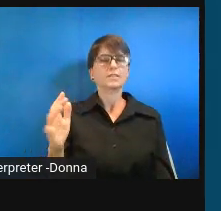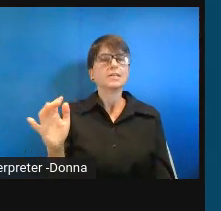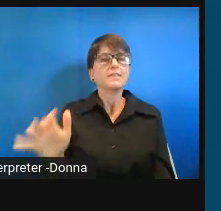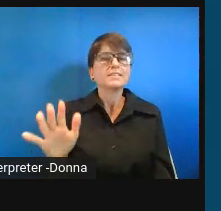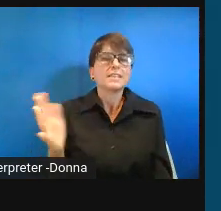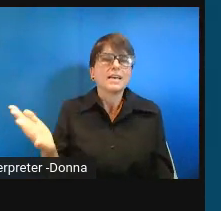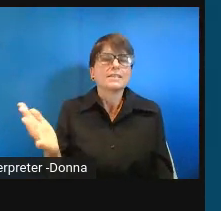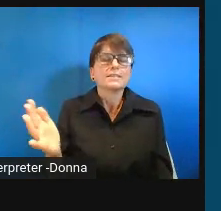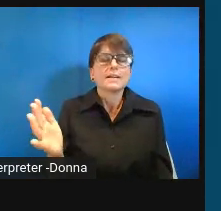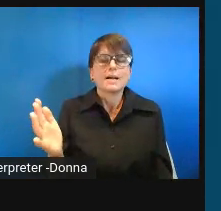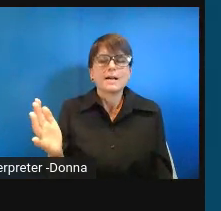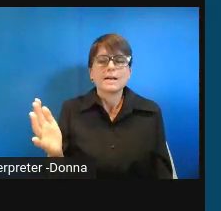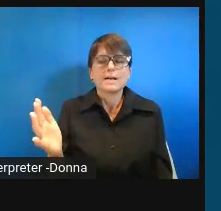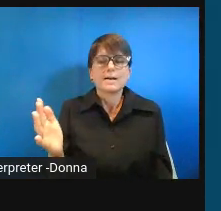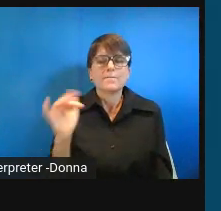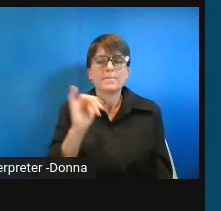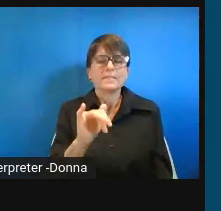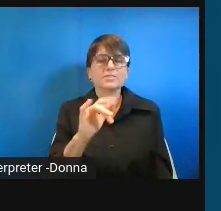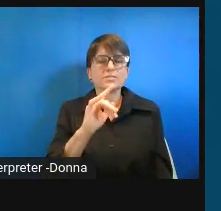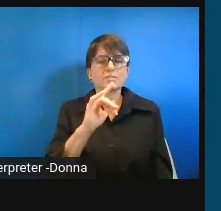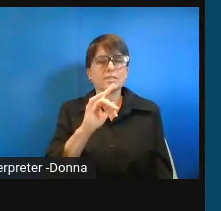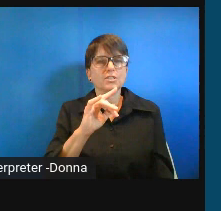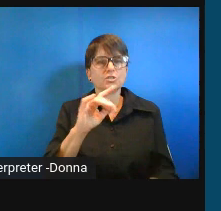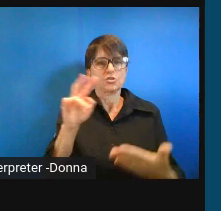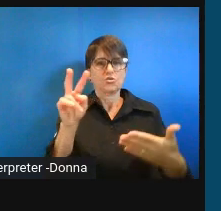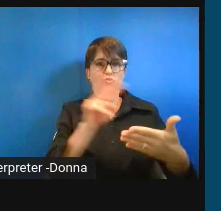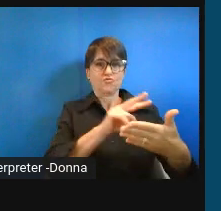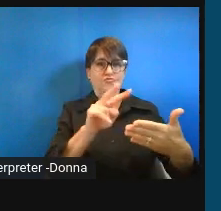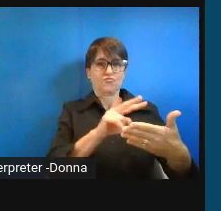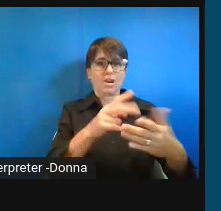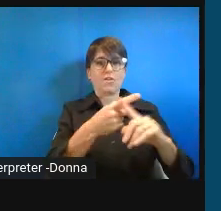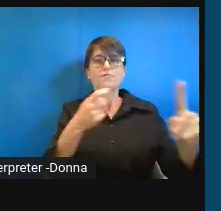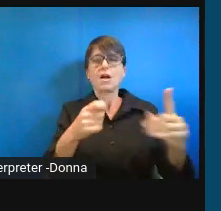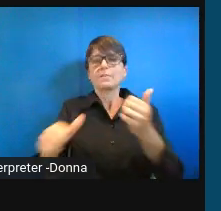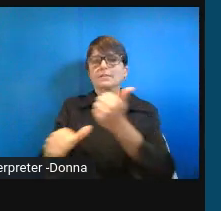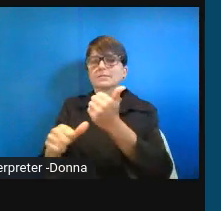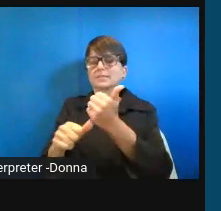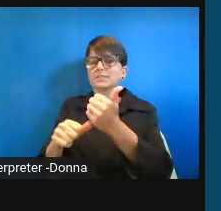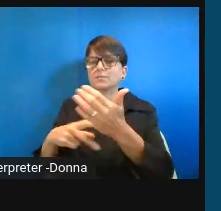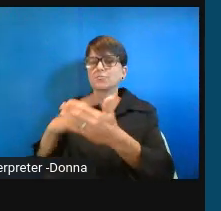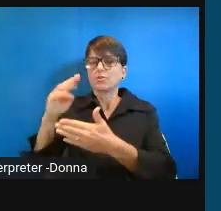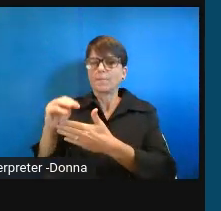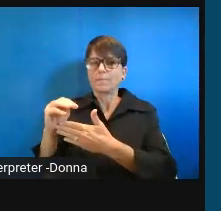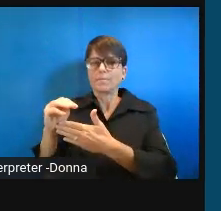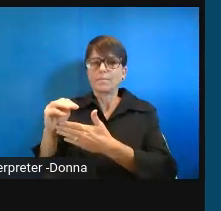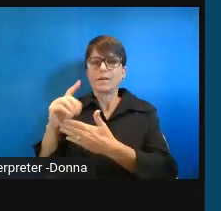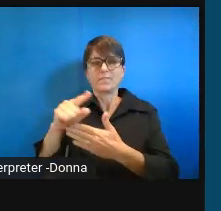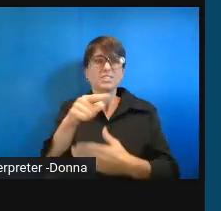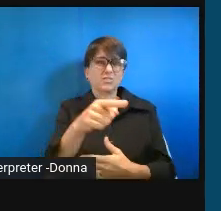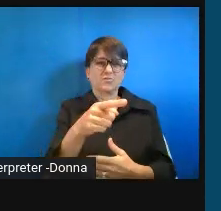that this is actually read aloud by assistive programs. This meme from a couple of years ago is a great example